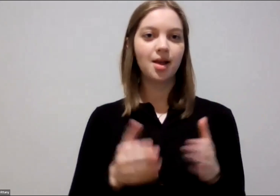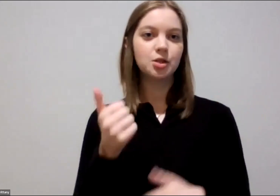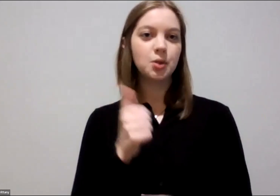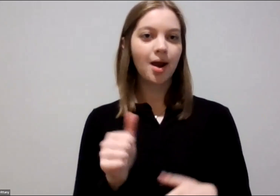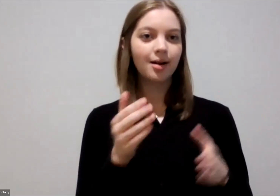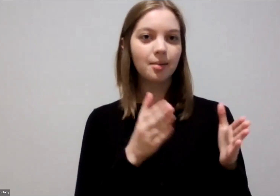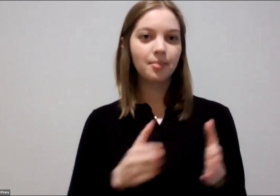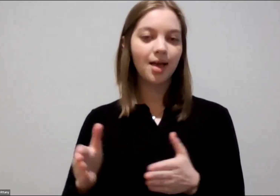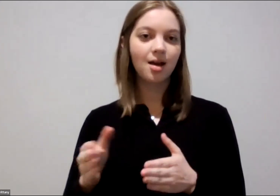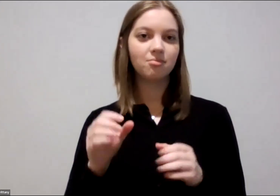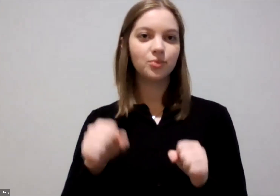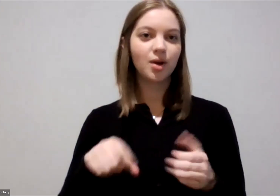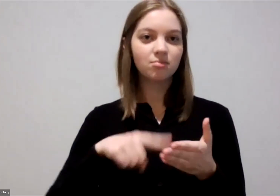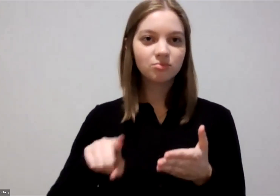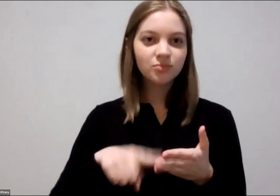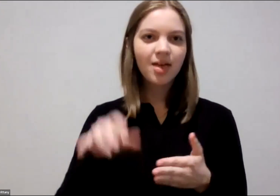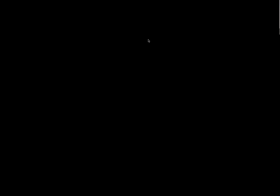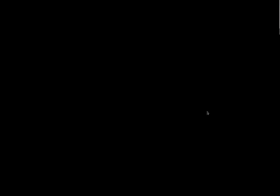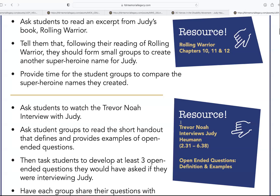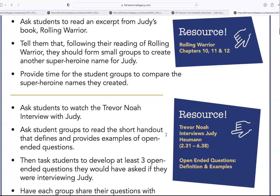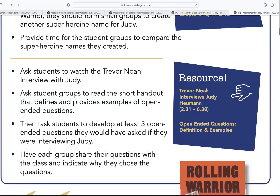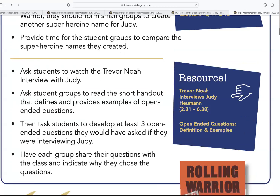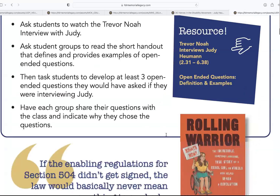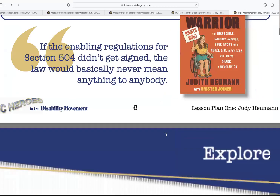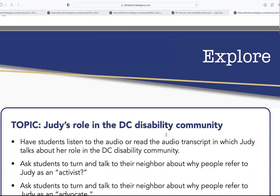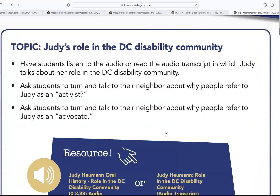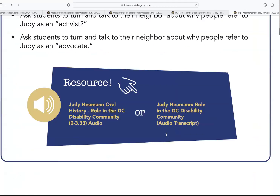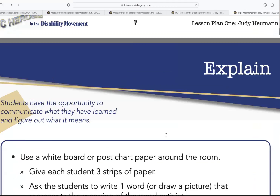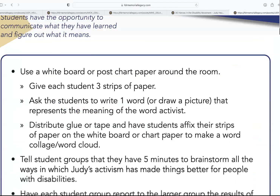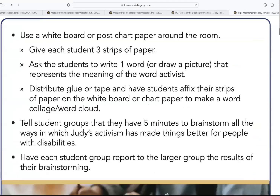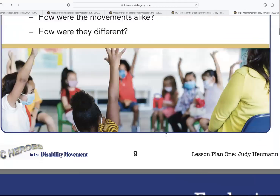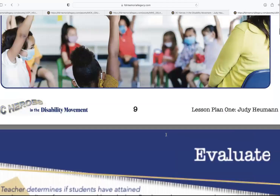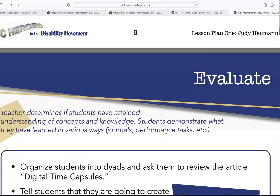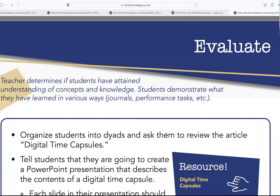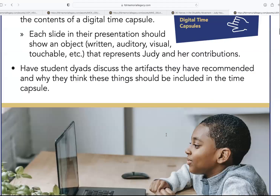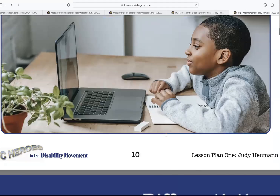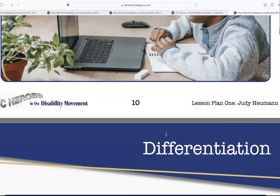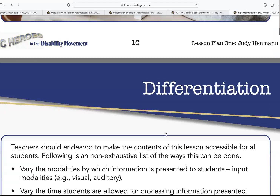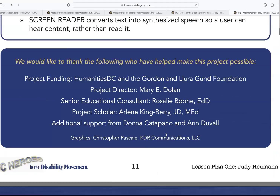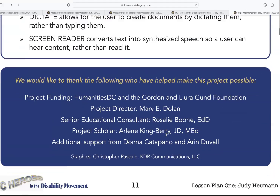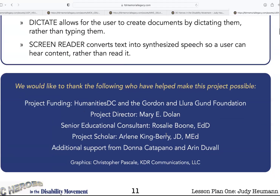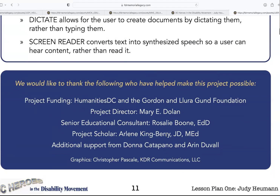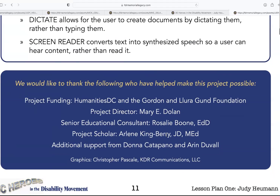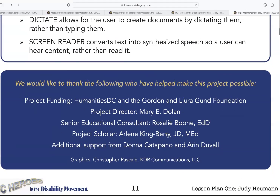you can go to Kelly. That very last section is entitled Differentiation.